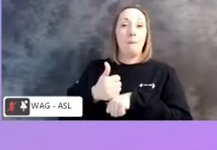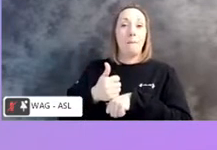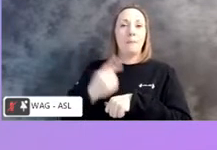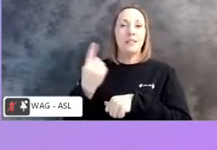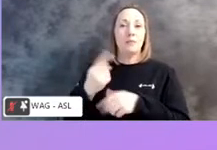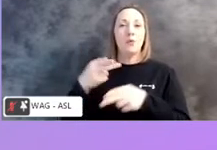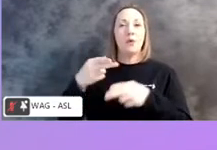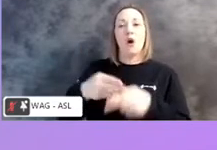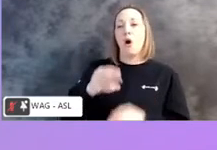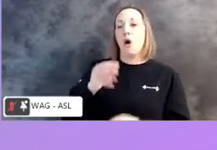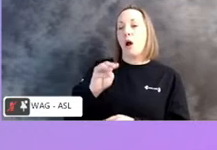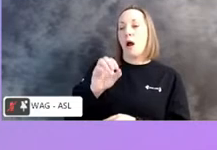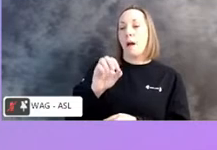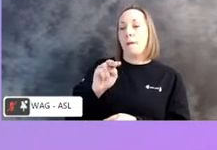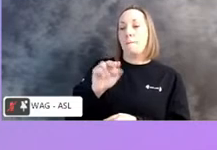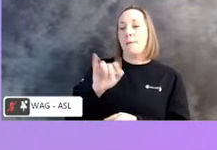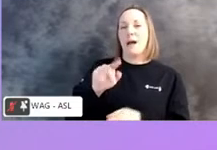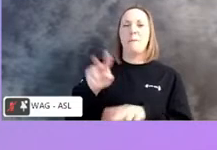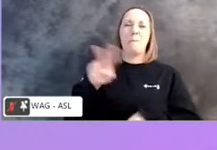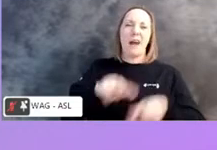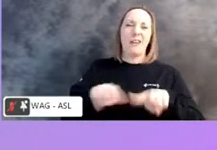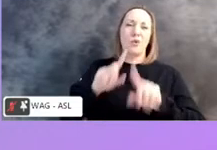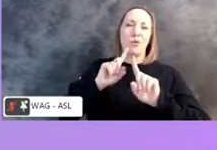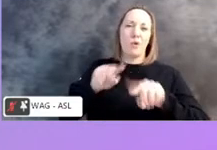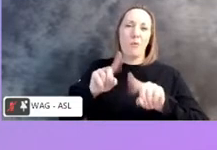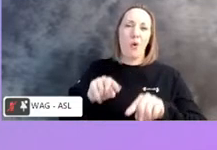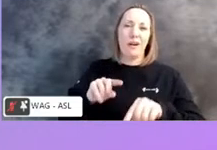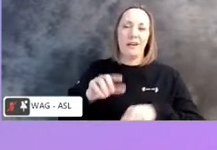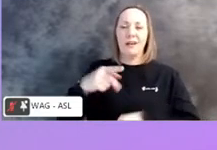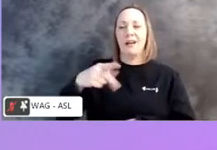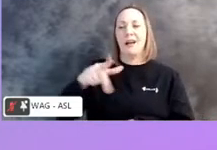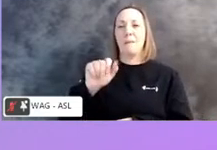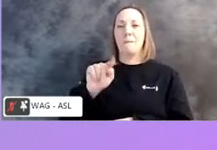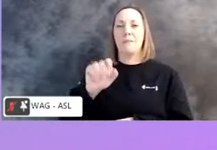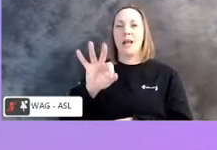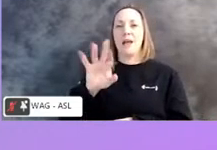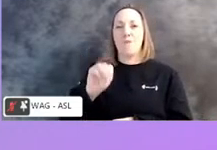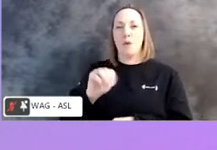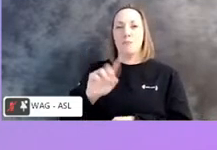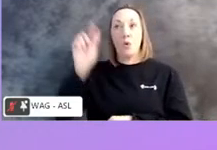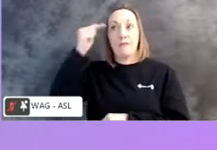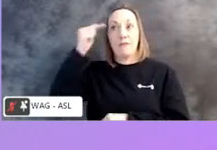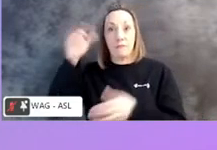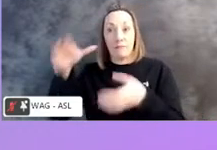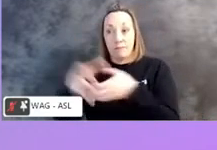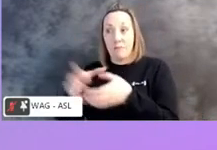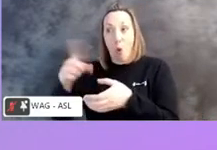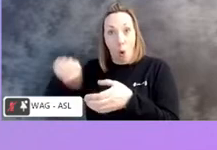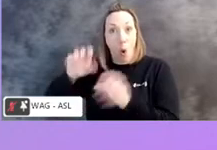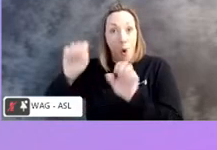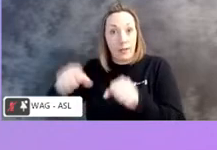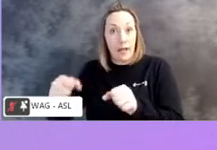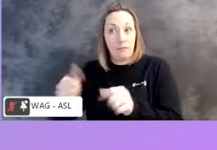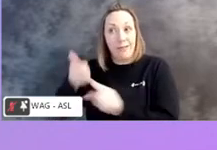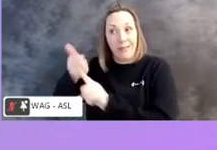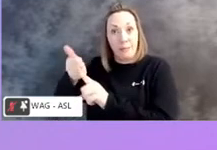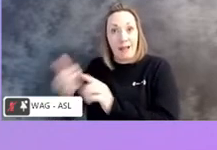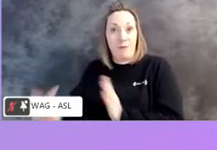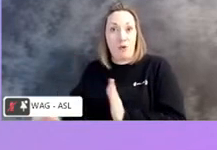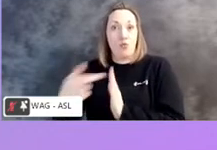engage with them. Explain to them what is. Peerk one of the things we